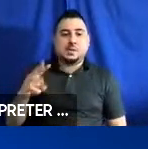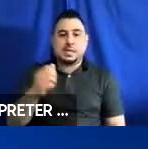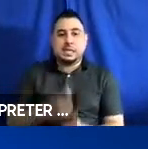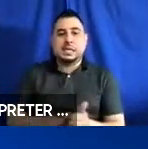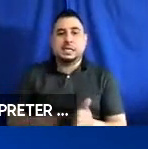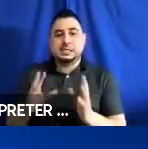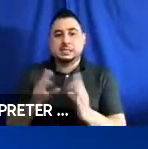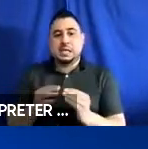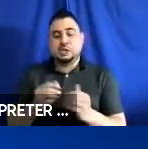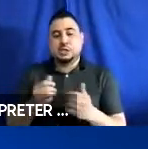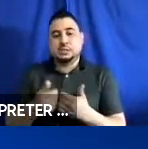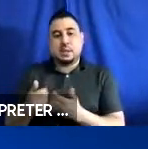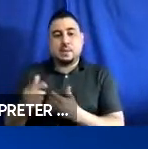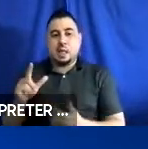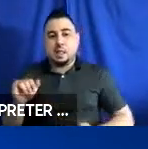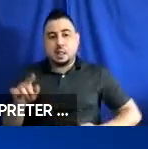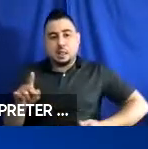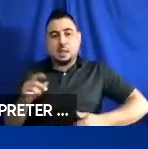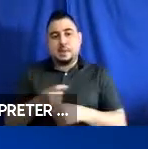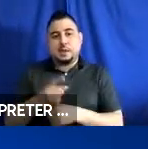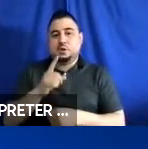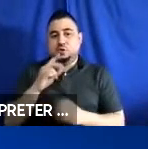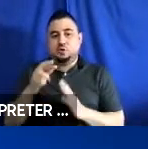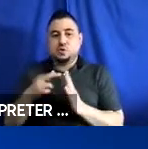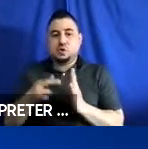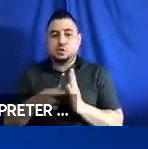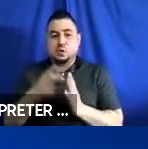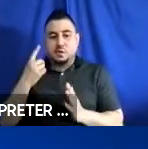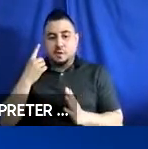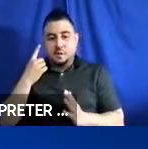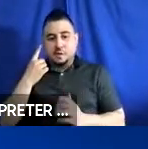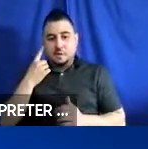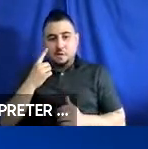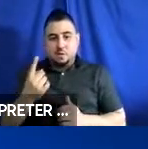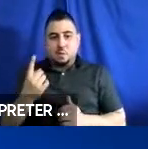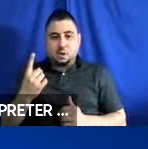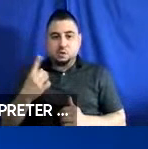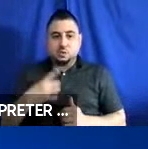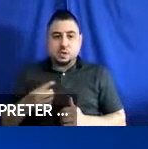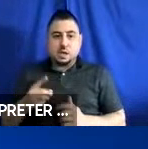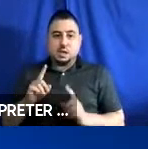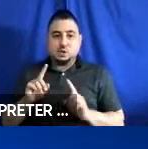session is a separate link so be sure to register for the ones you would like to attend. We